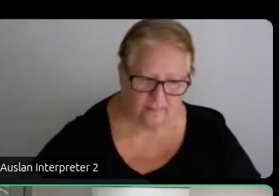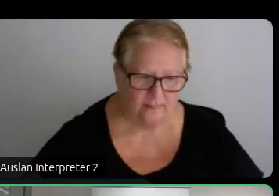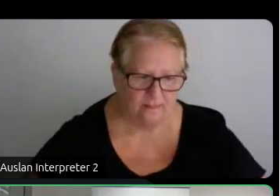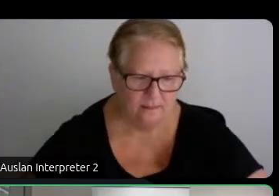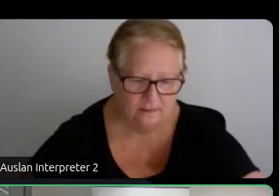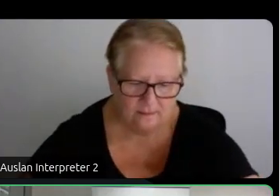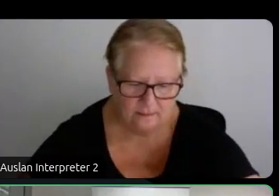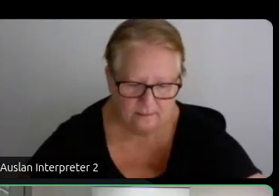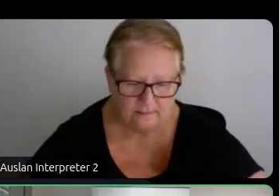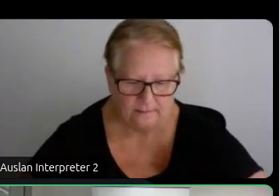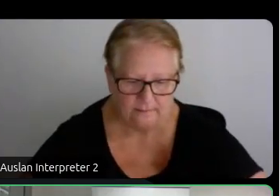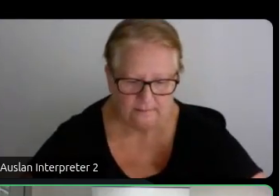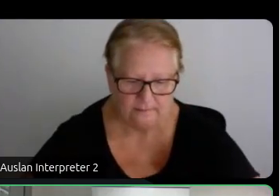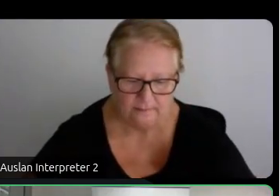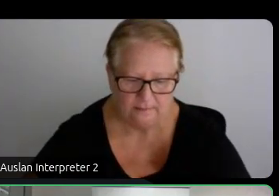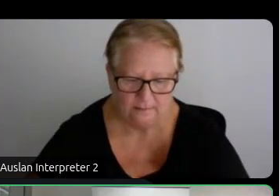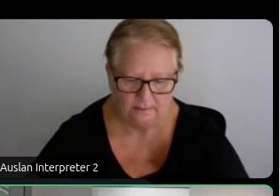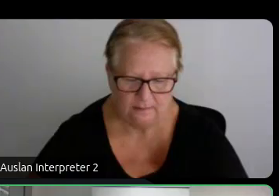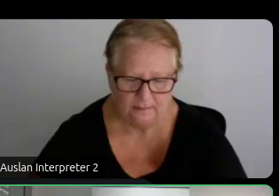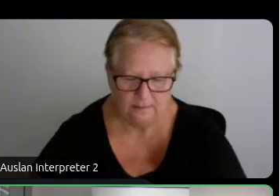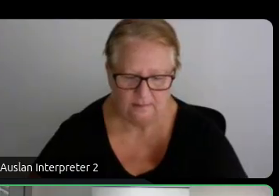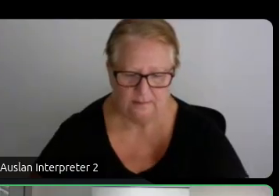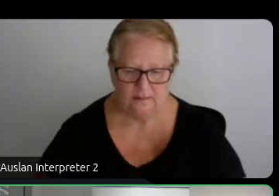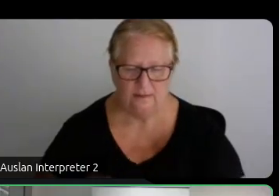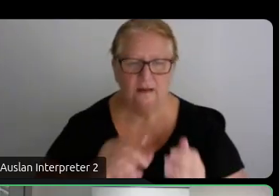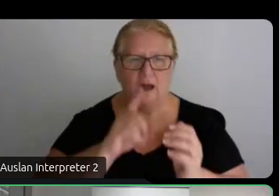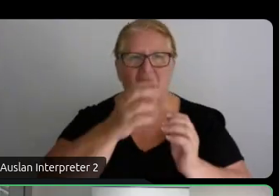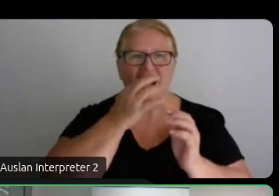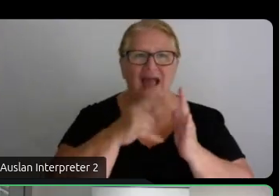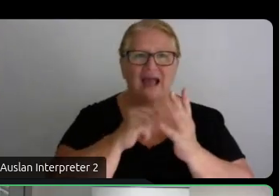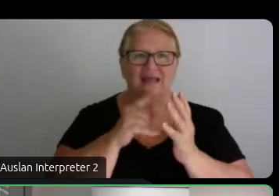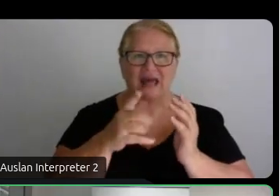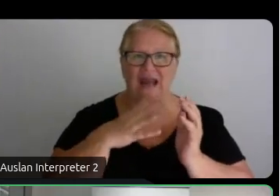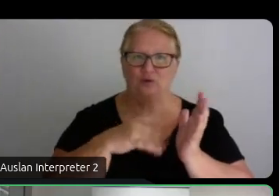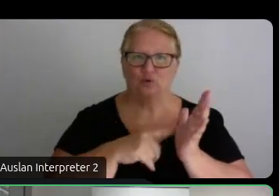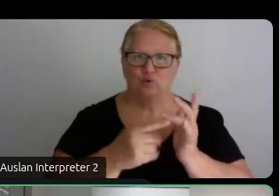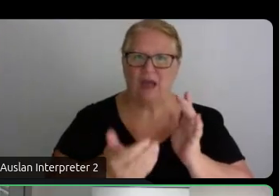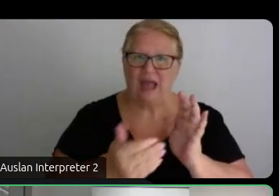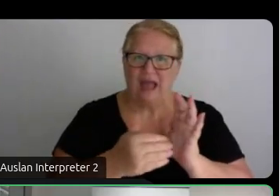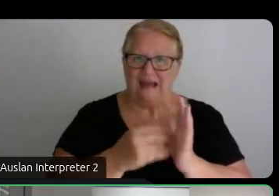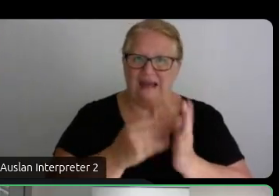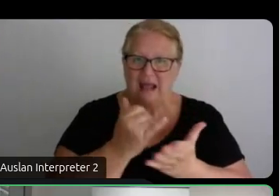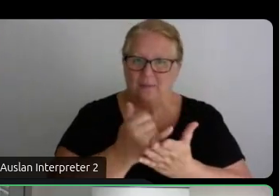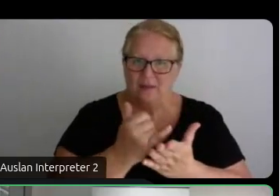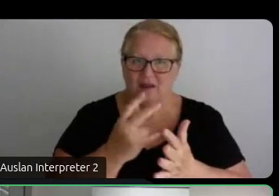adding an impairment. Is it necessary to add an impairment for a support to be funded? I'll get